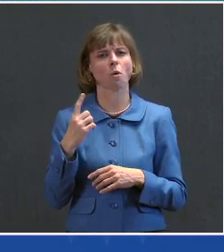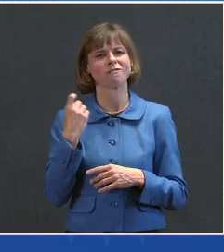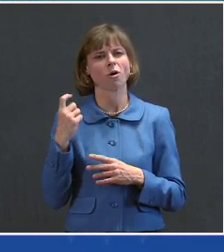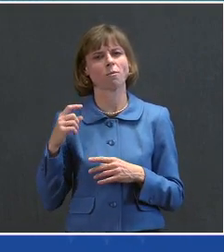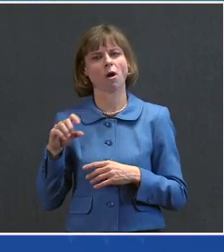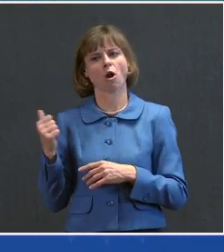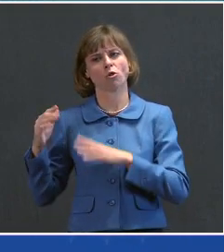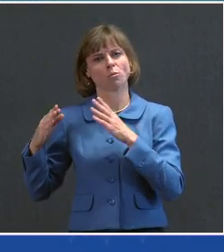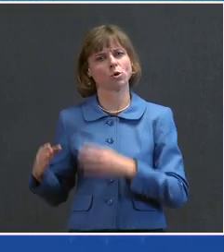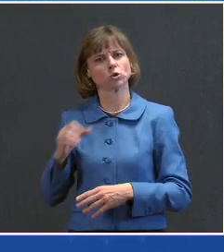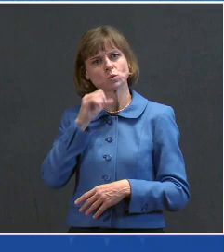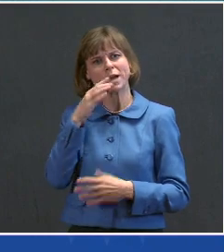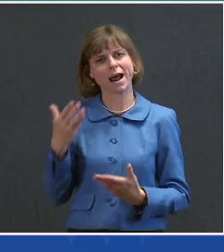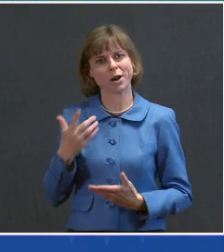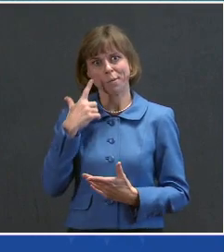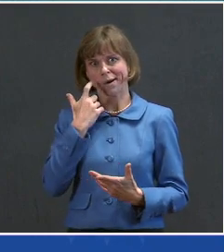because of all of the social distancing.